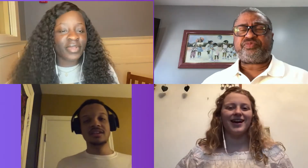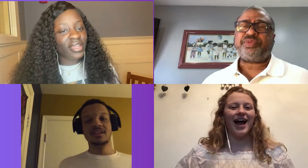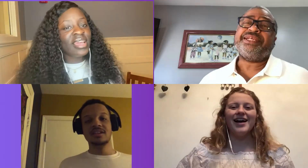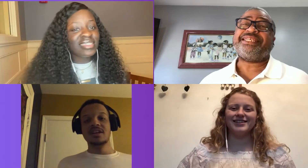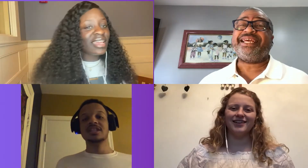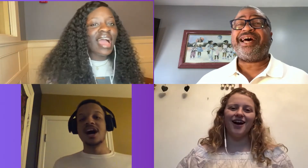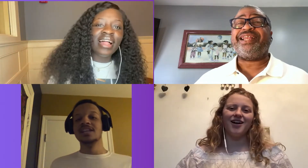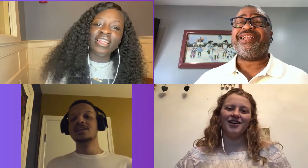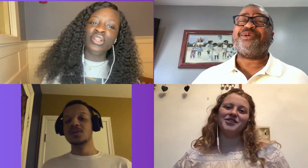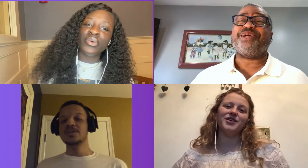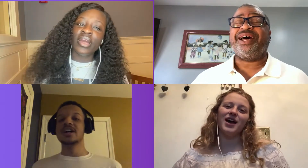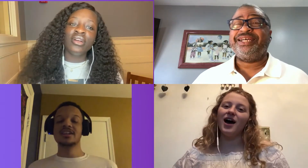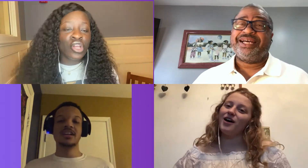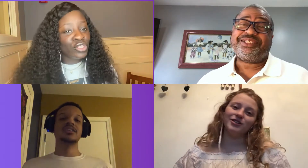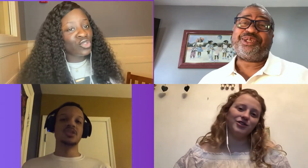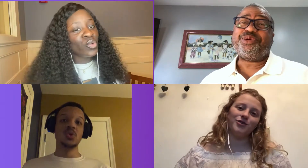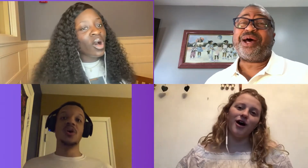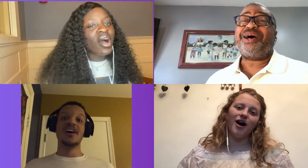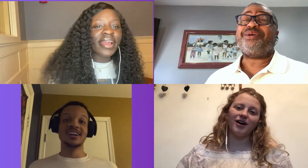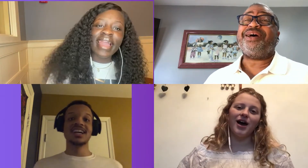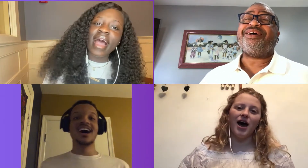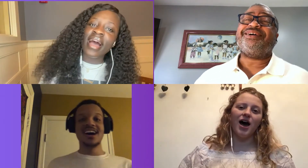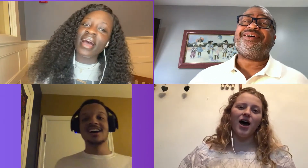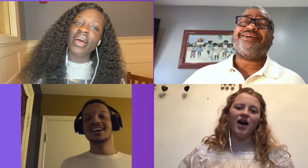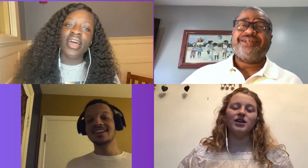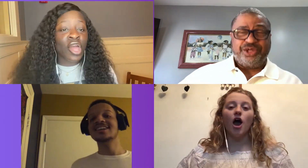Sing hallelujah to our God